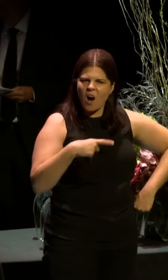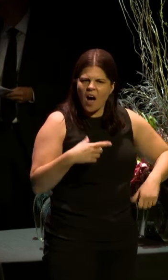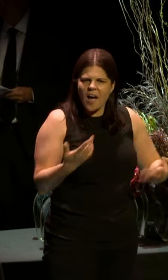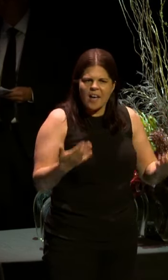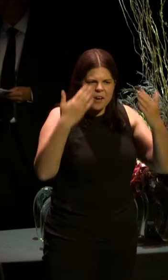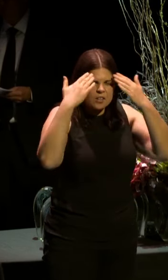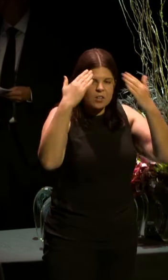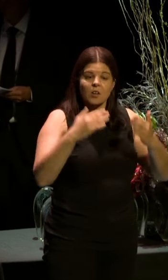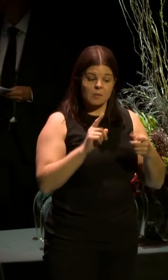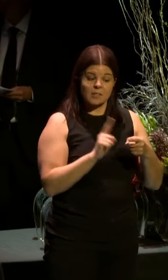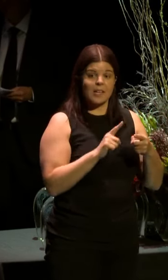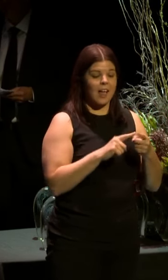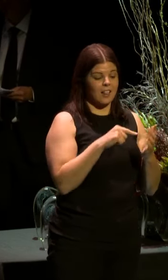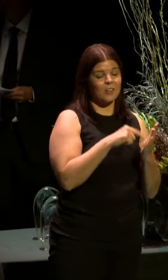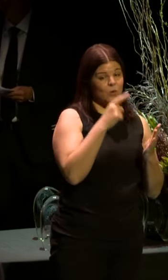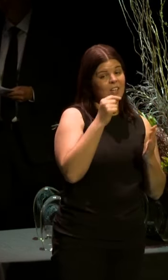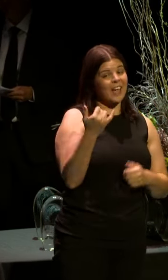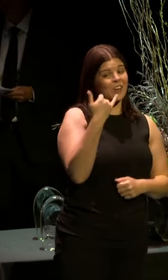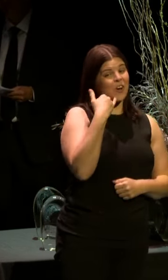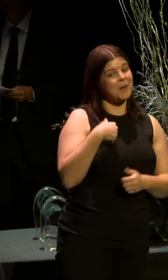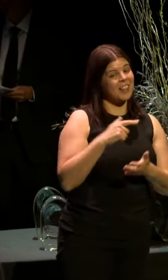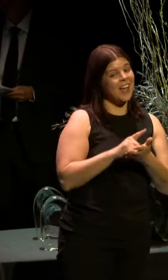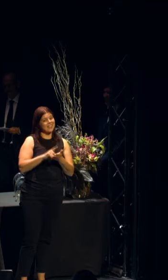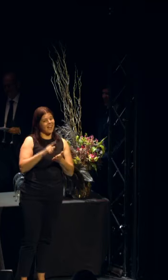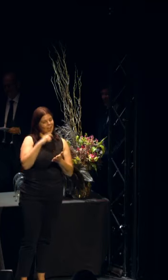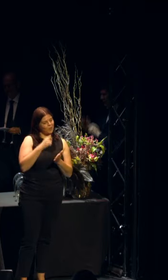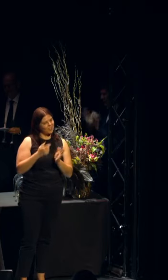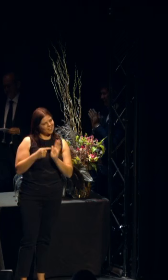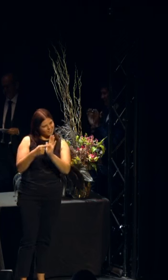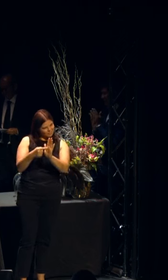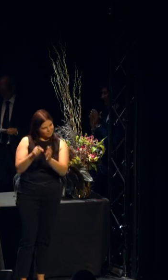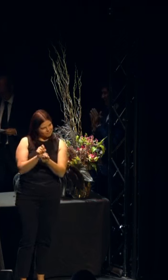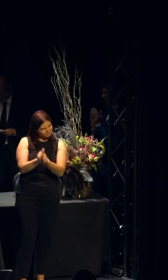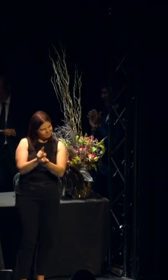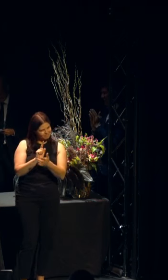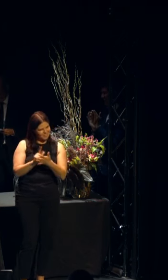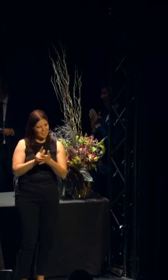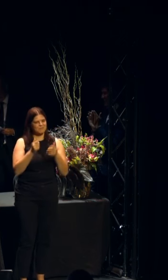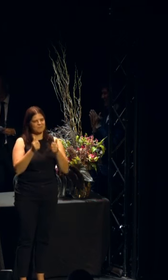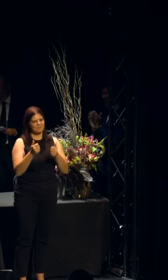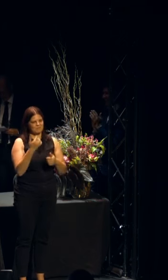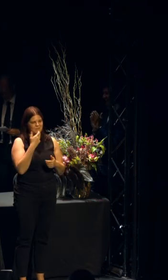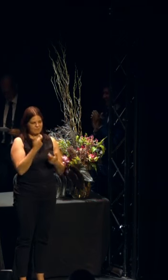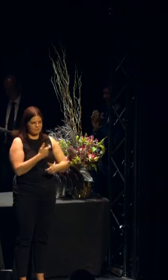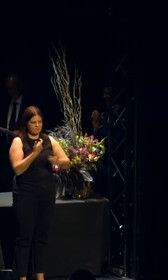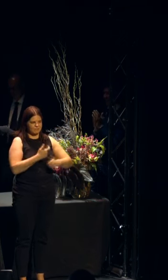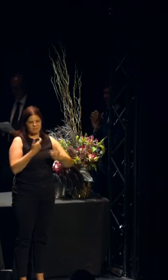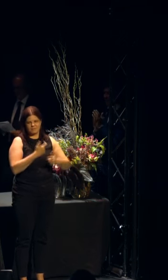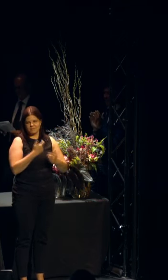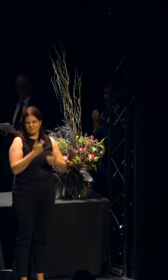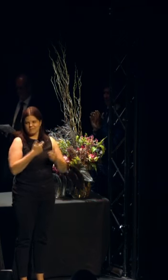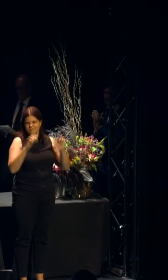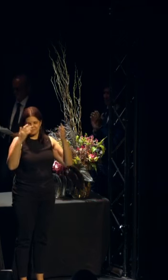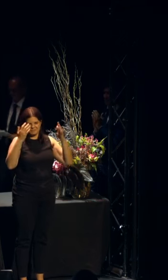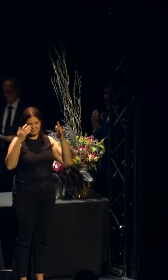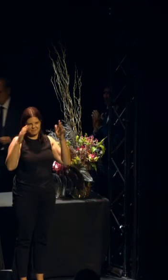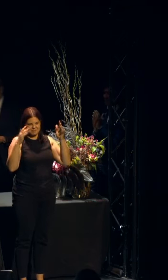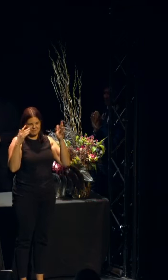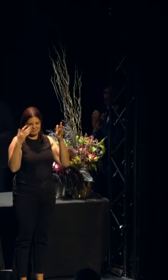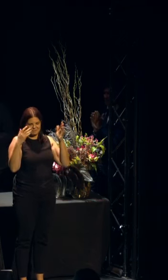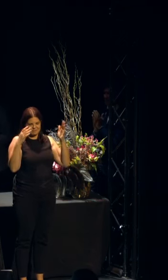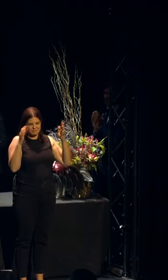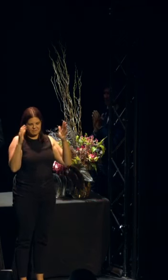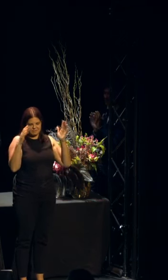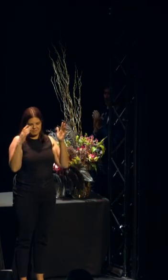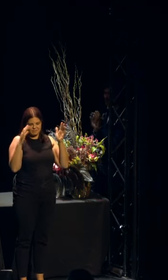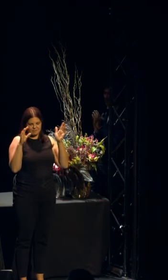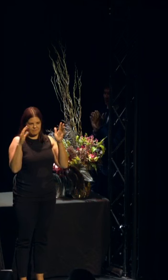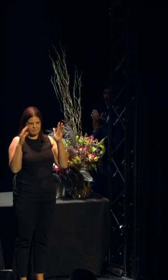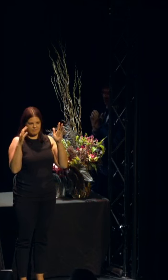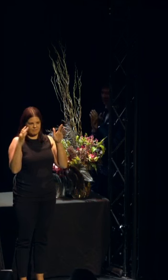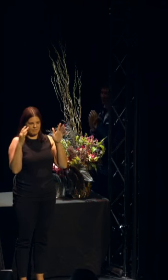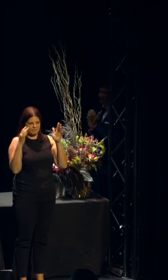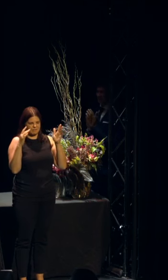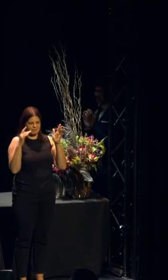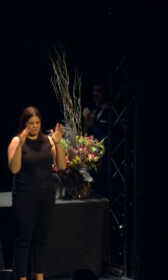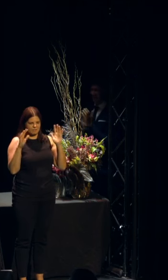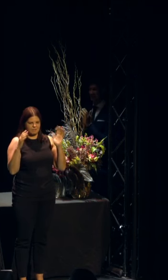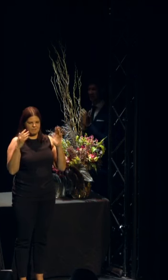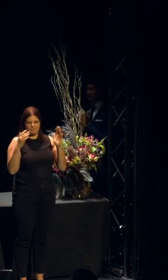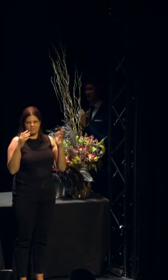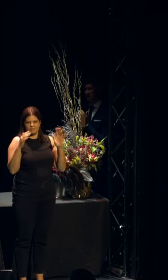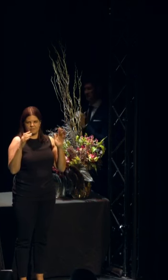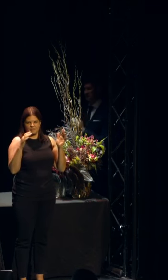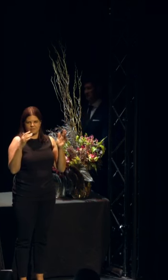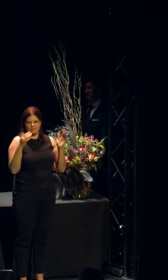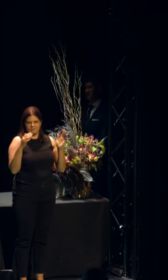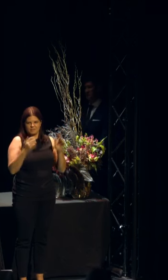But the good news is, it's still available.